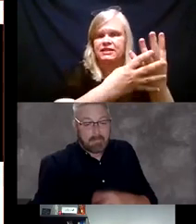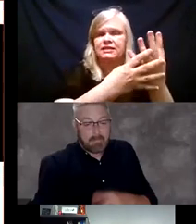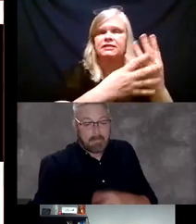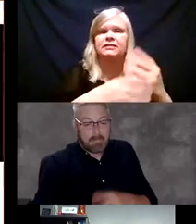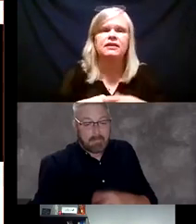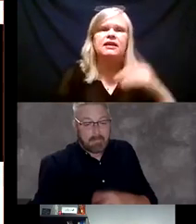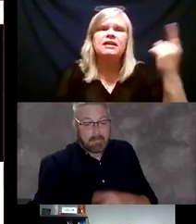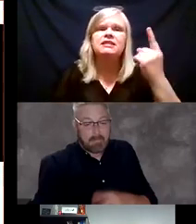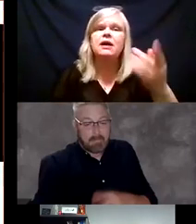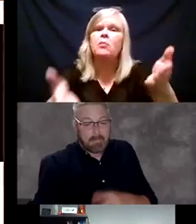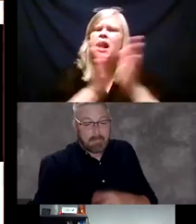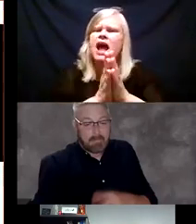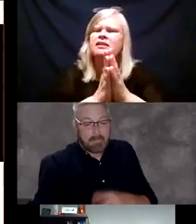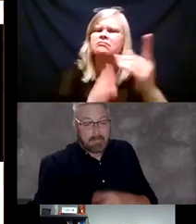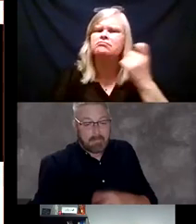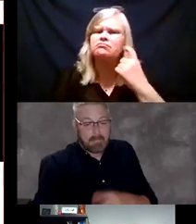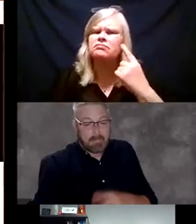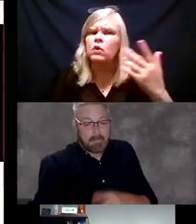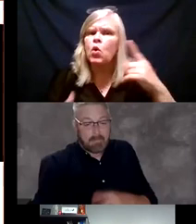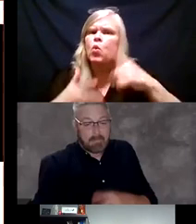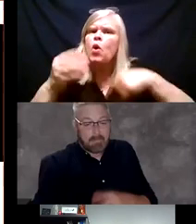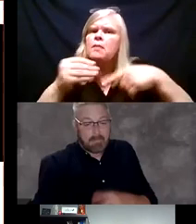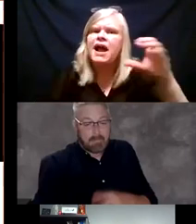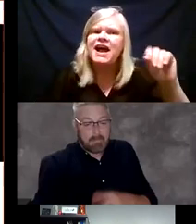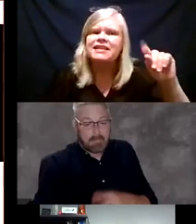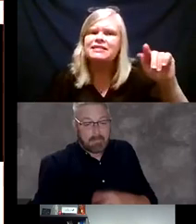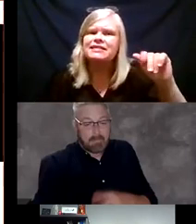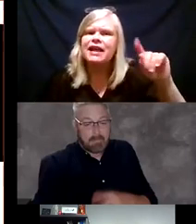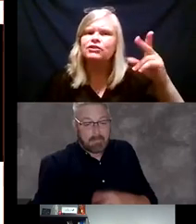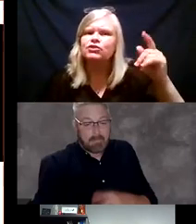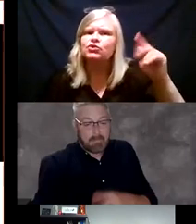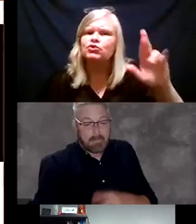RAPE. HERE IT IS.